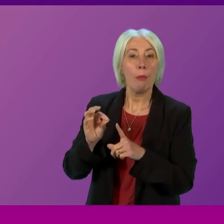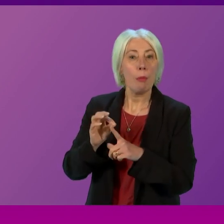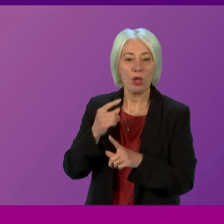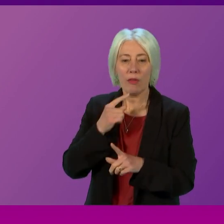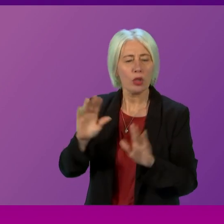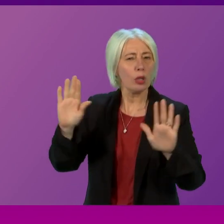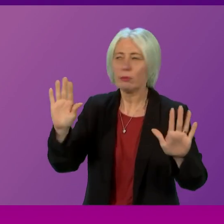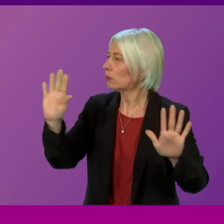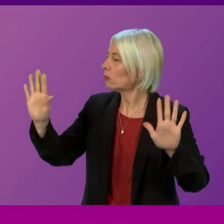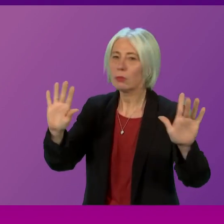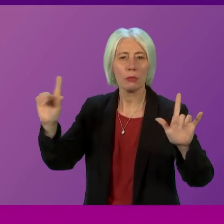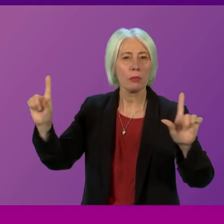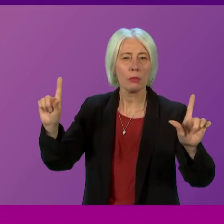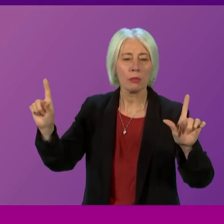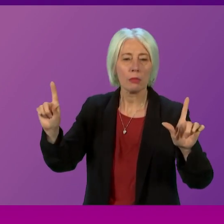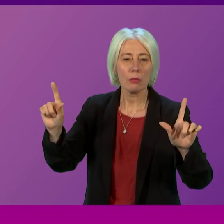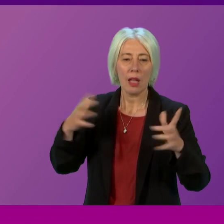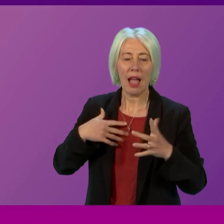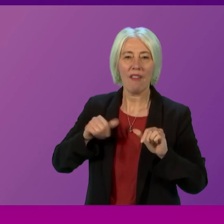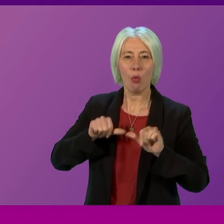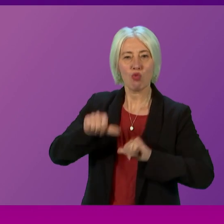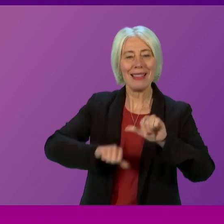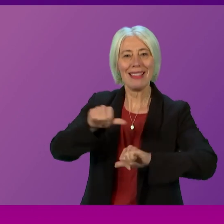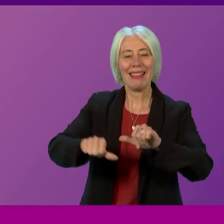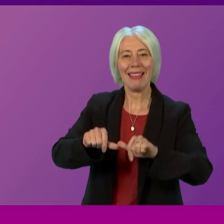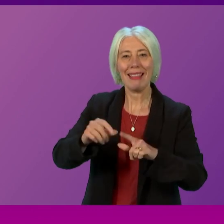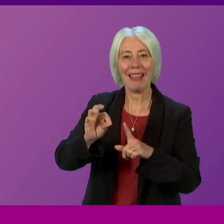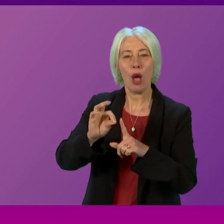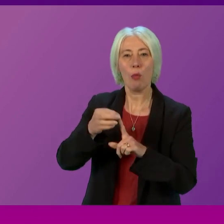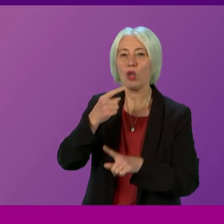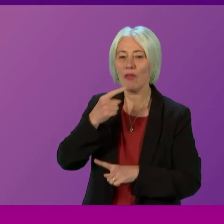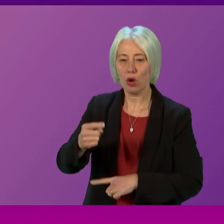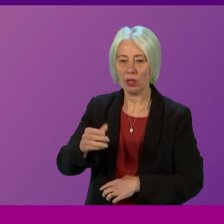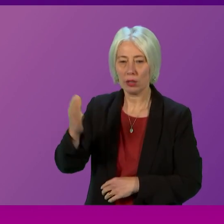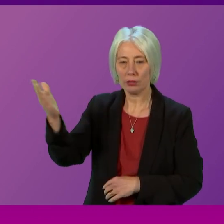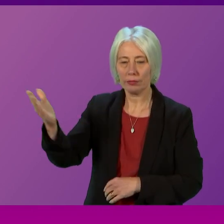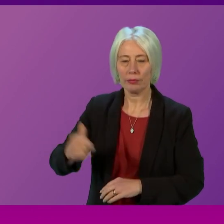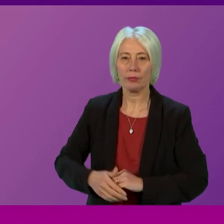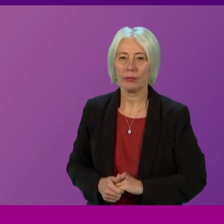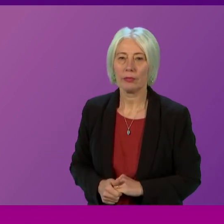I am sorry, Mr Kerr, but Mr Bibby, who is online, raised a point of order